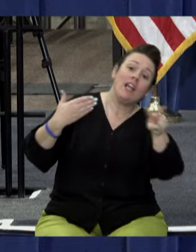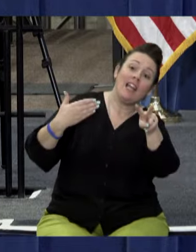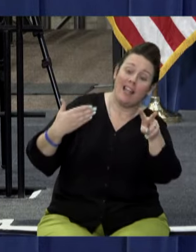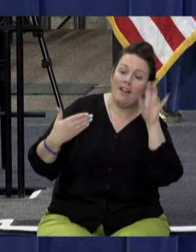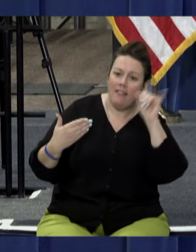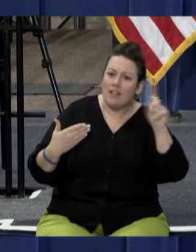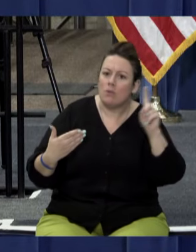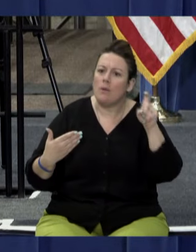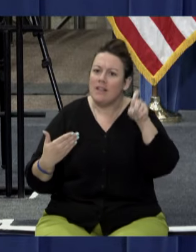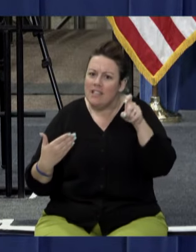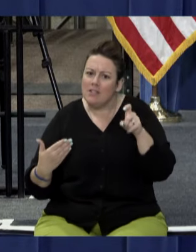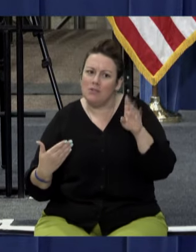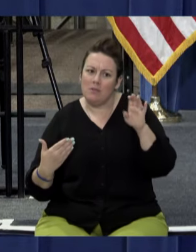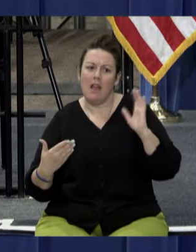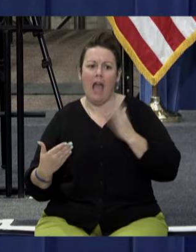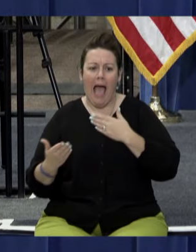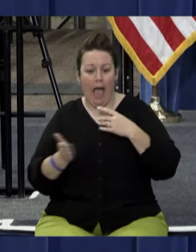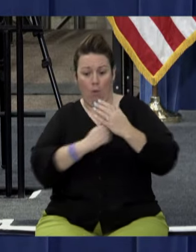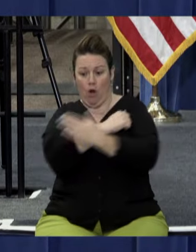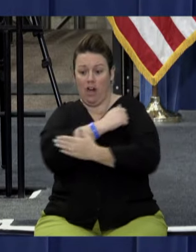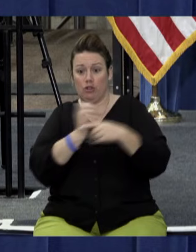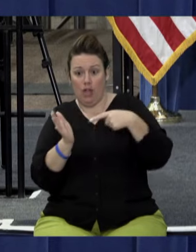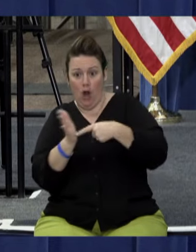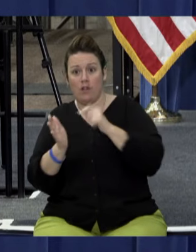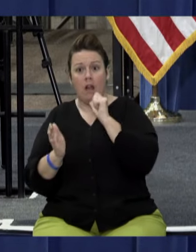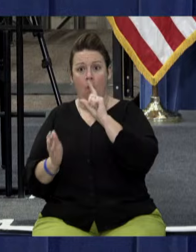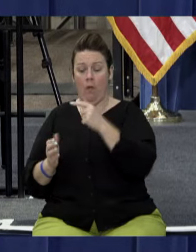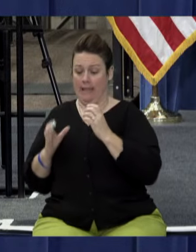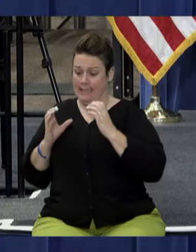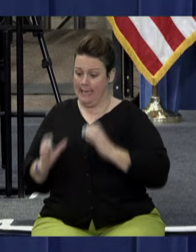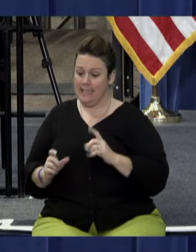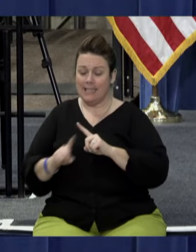That's what our country owes, not only our citizenry, but our veterans in particular.